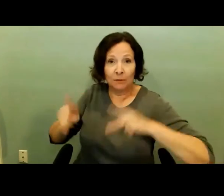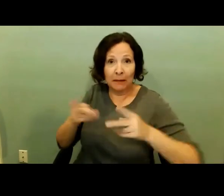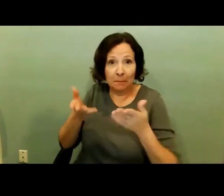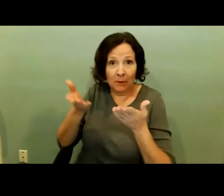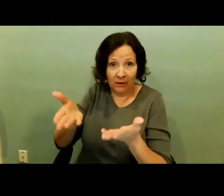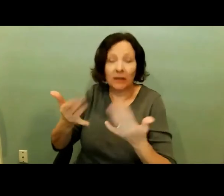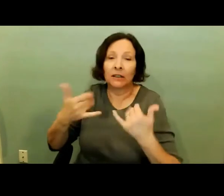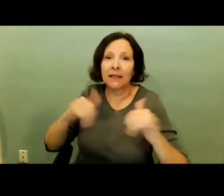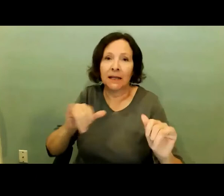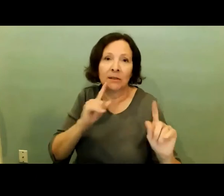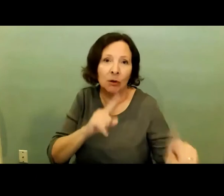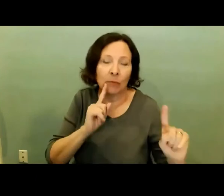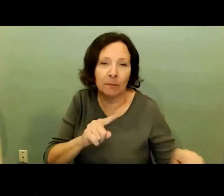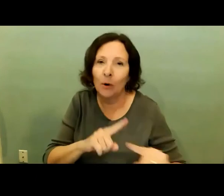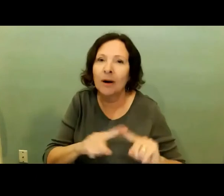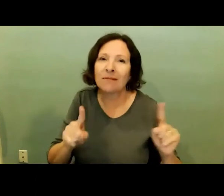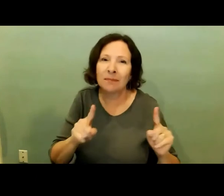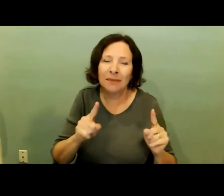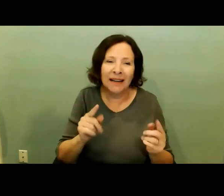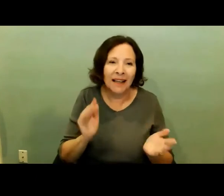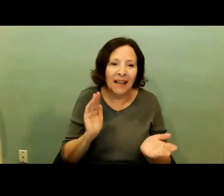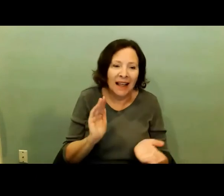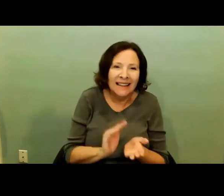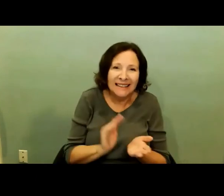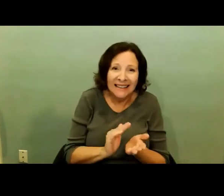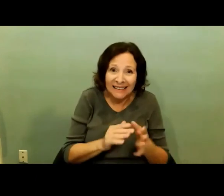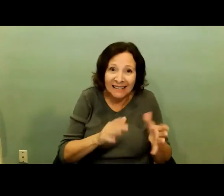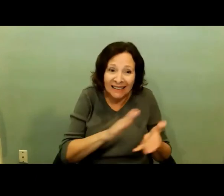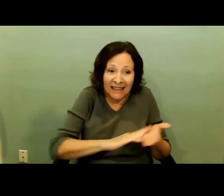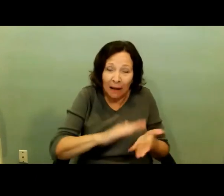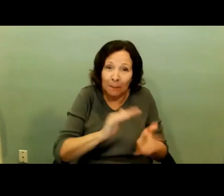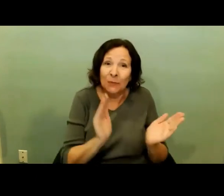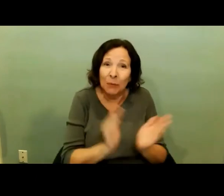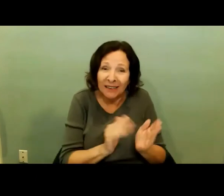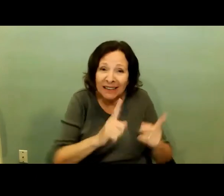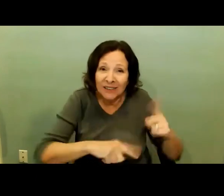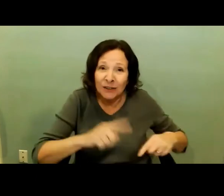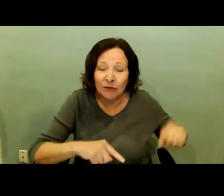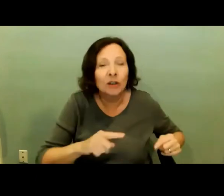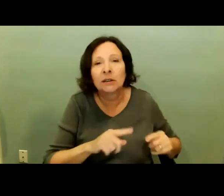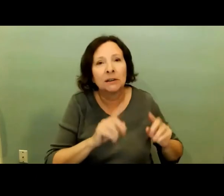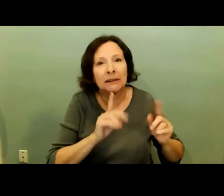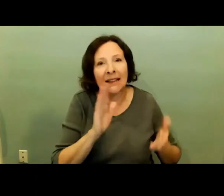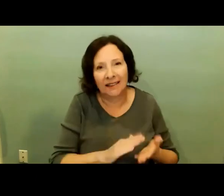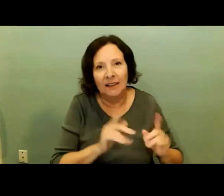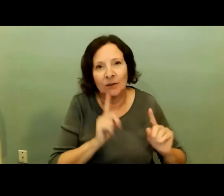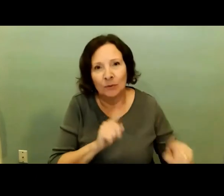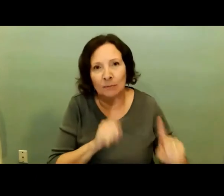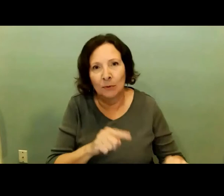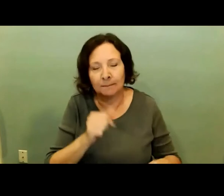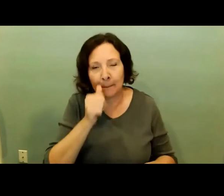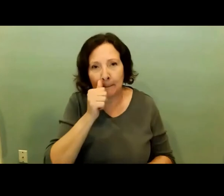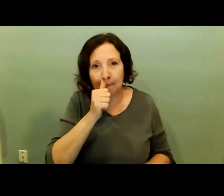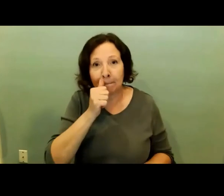connection between the individual forms of biases in our systemic conditions, even in our dialogues or dialogue courses.